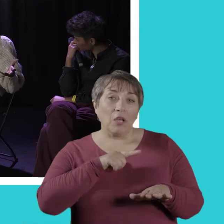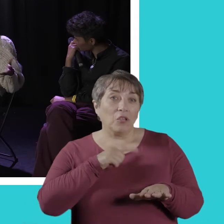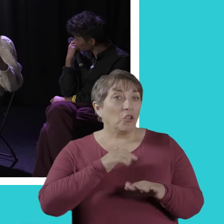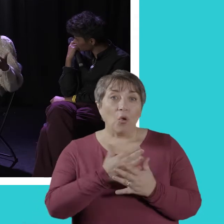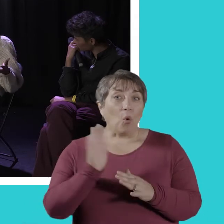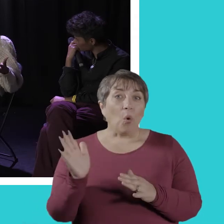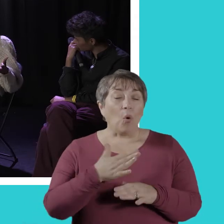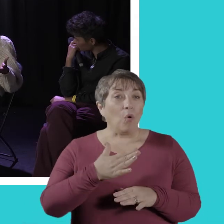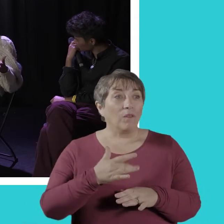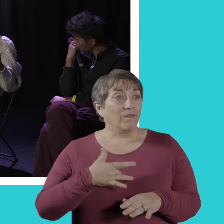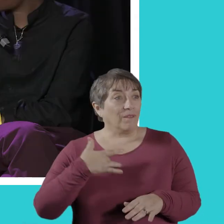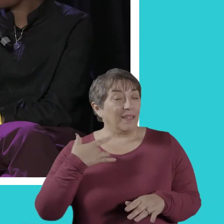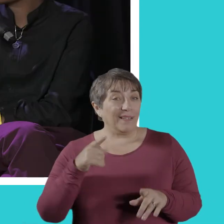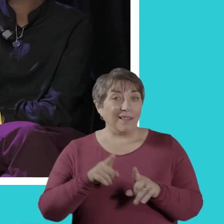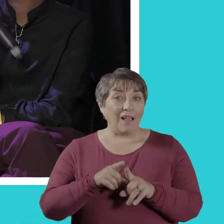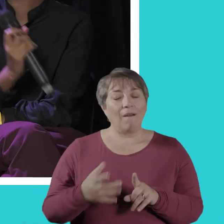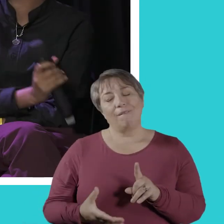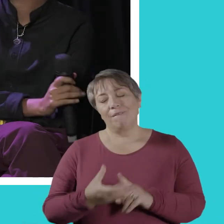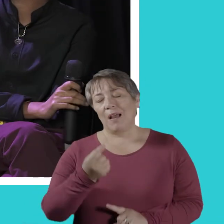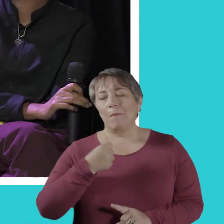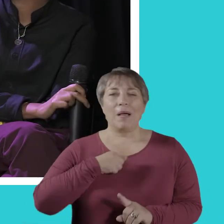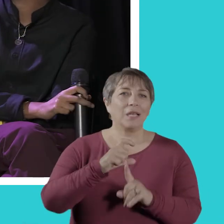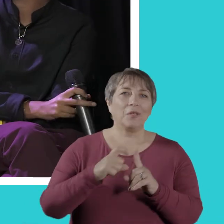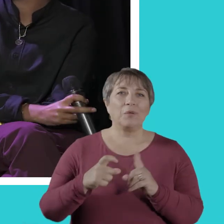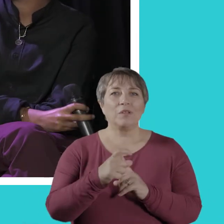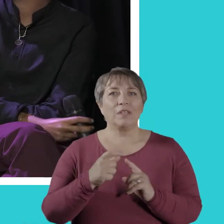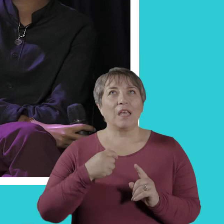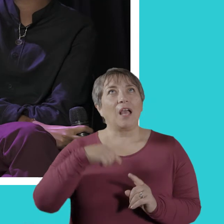think of a lot of times over the course of my 20s where I felt very very lonely and very very